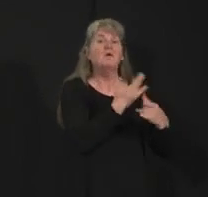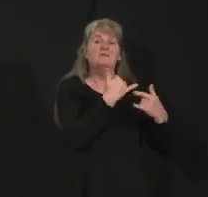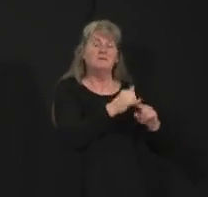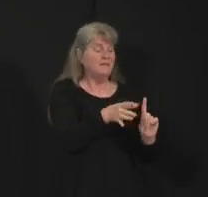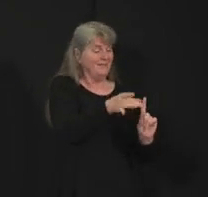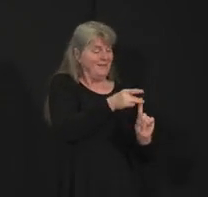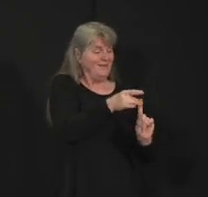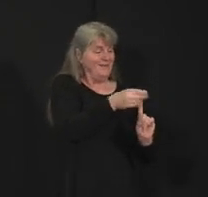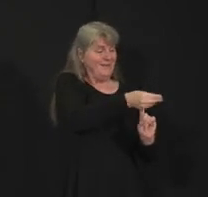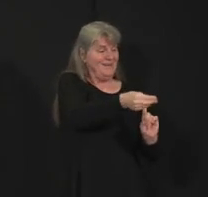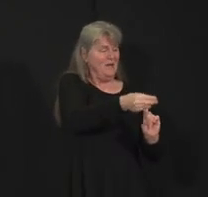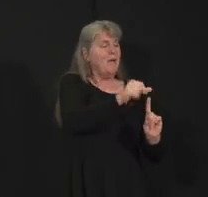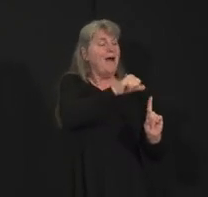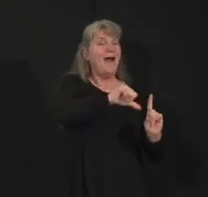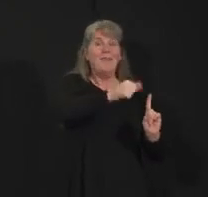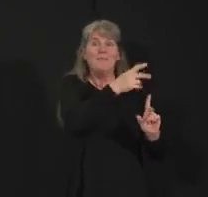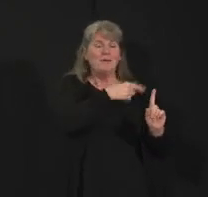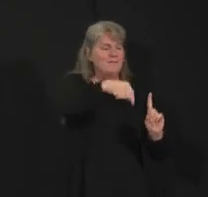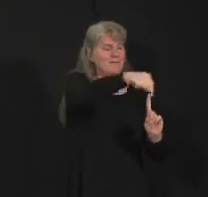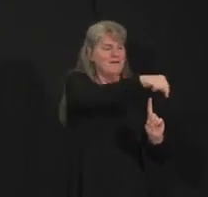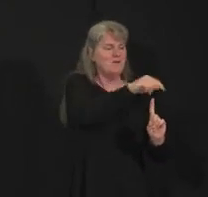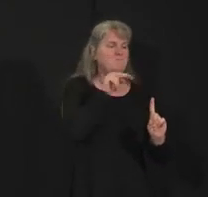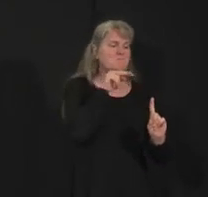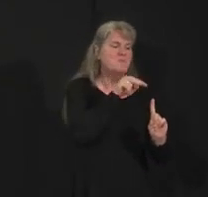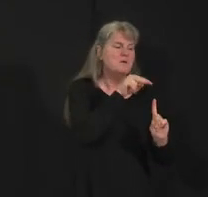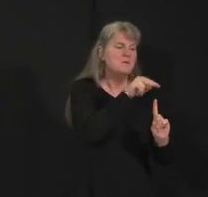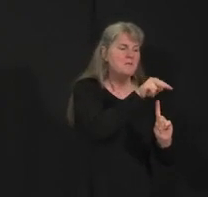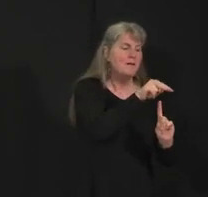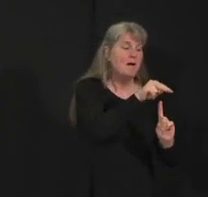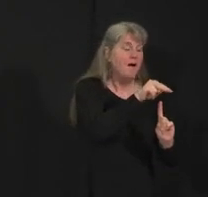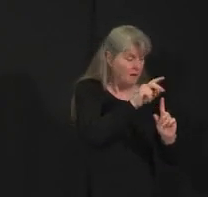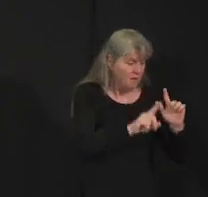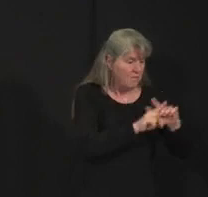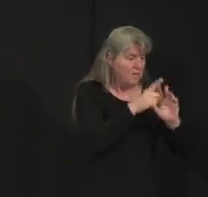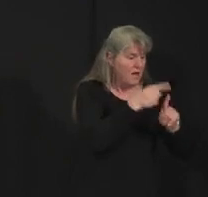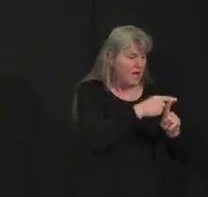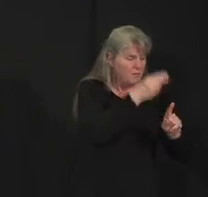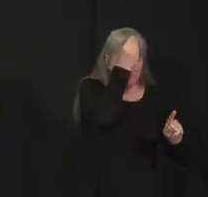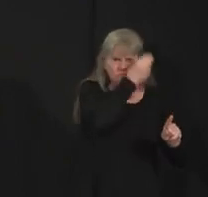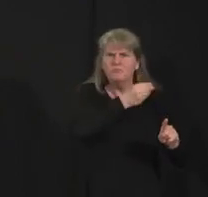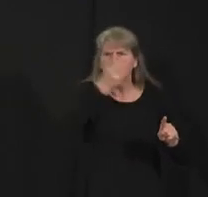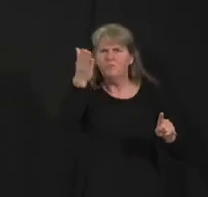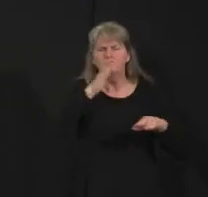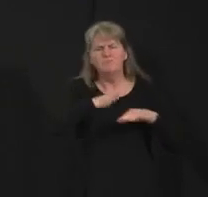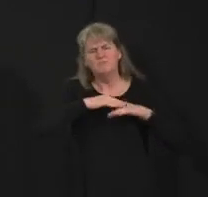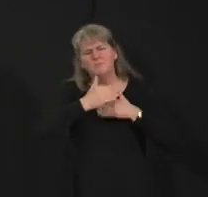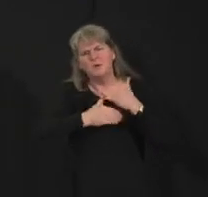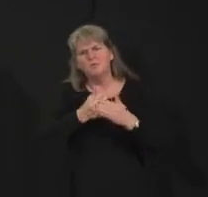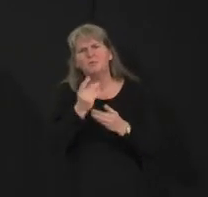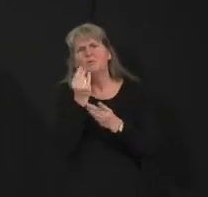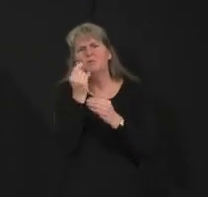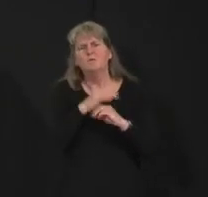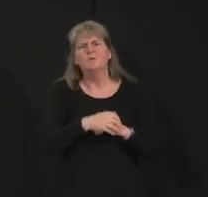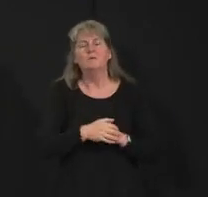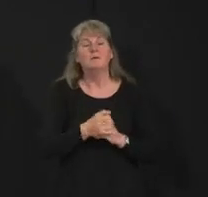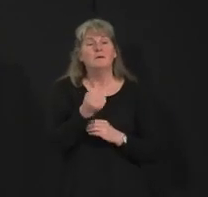and I will update you when we have further information or advice. For some good news, the first eight people positive for